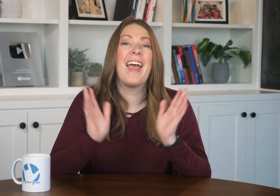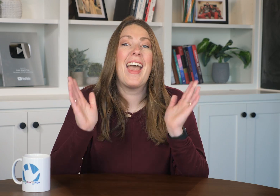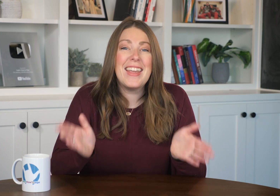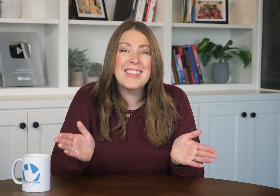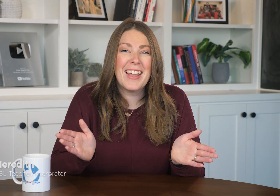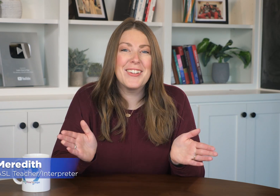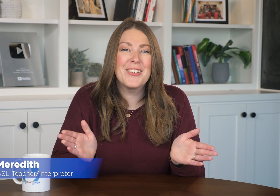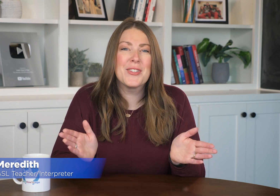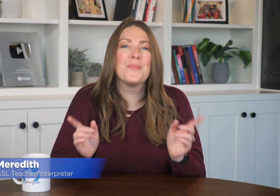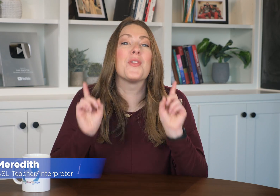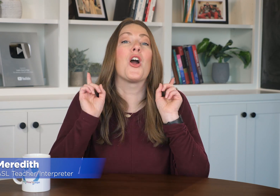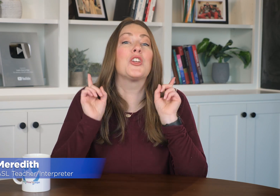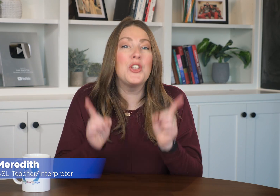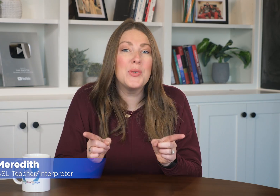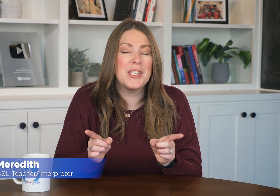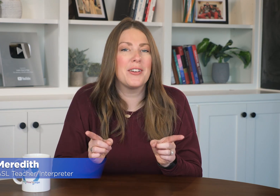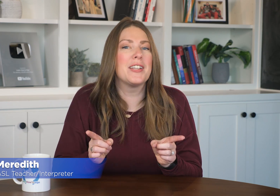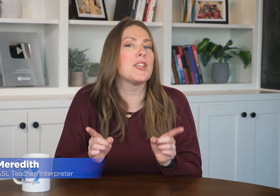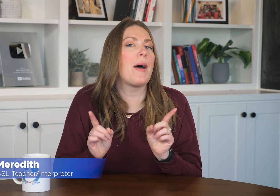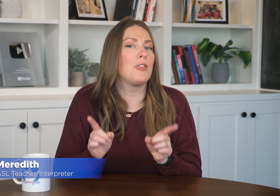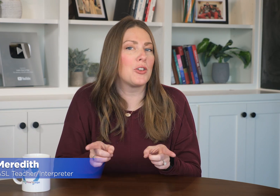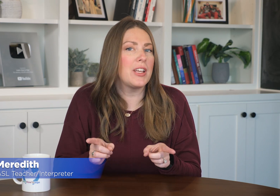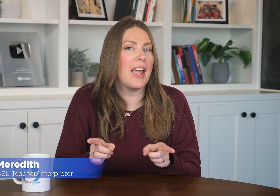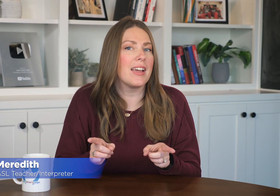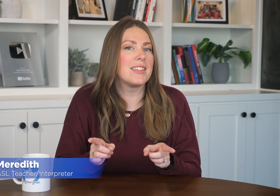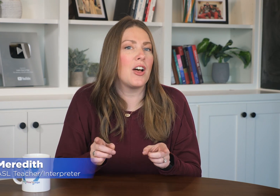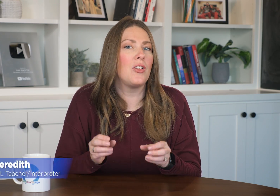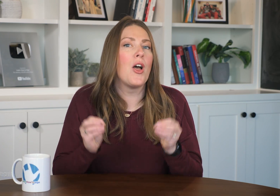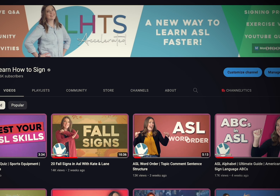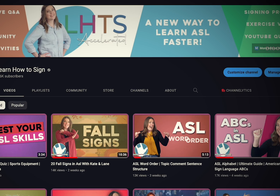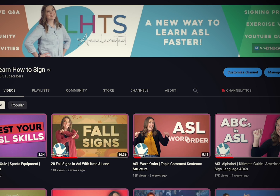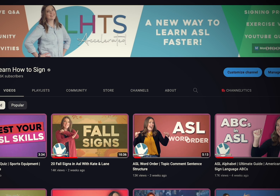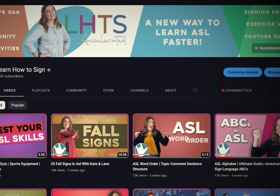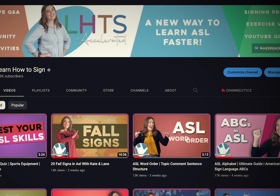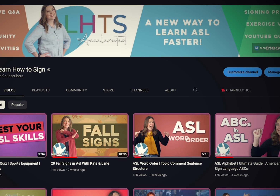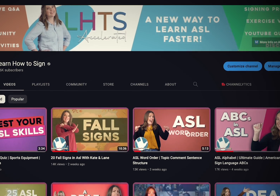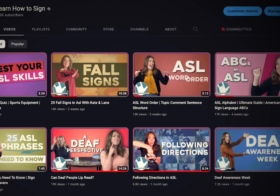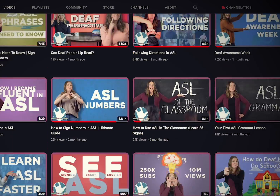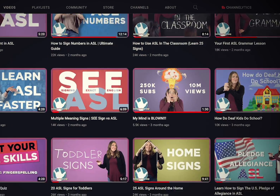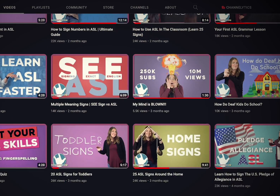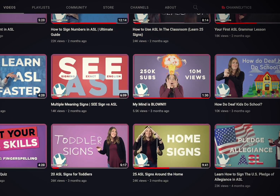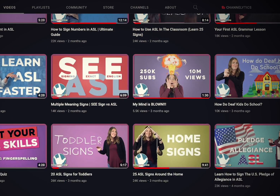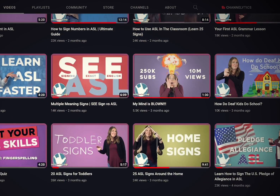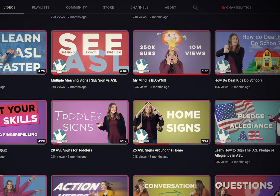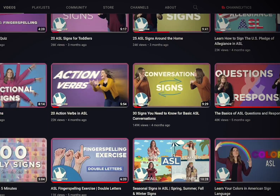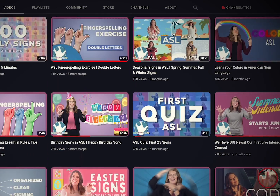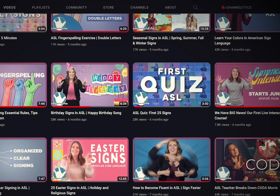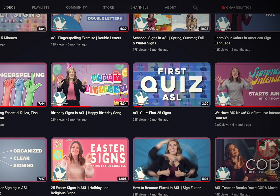Hey signers! Are you serious about learning ASL but see all of these videos and have no